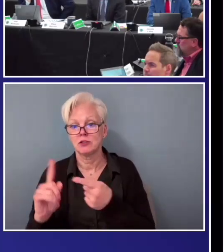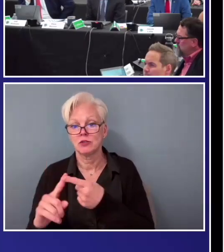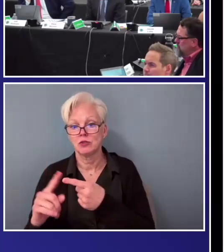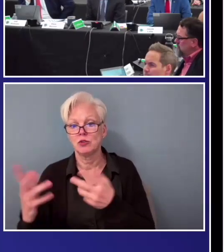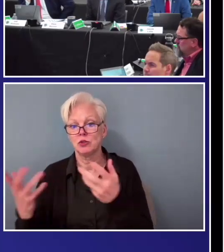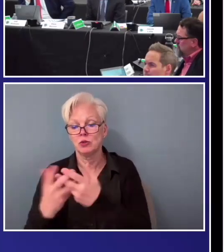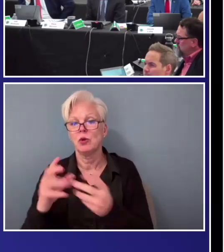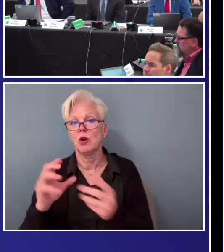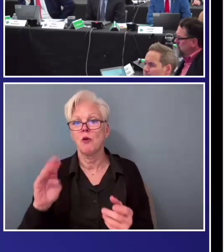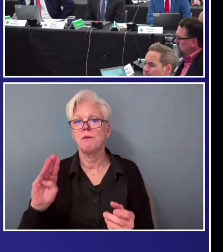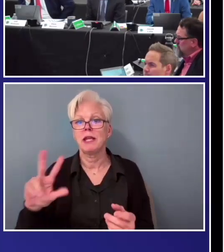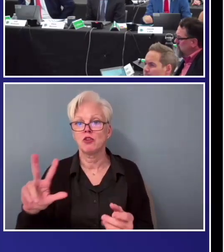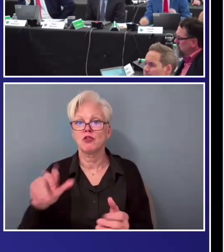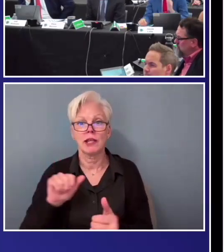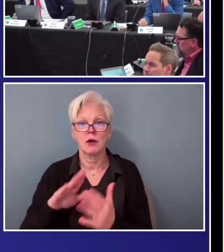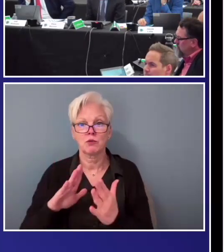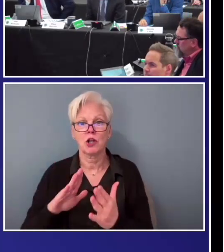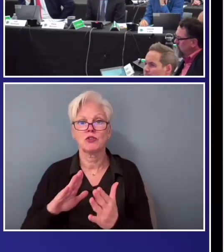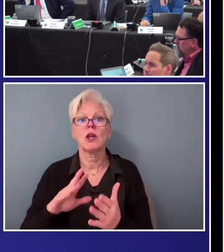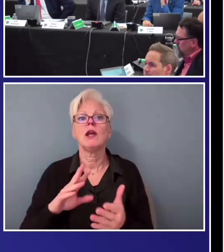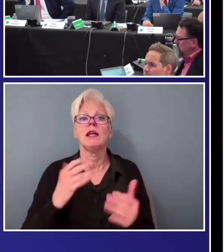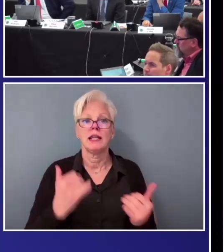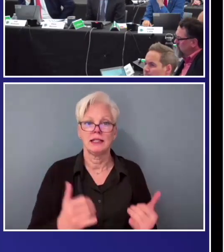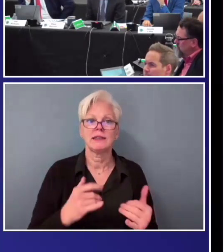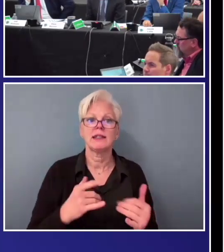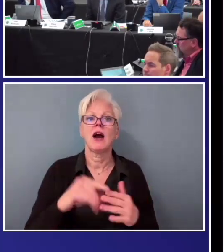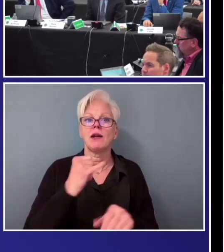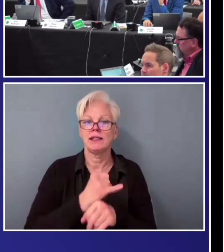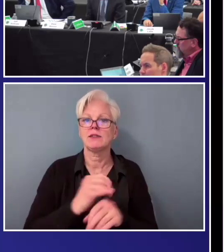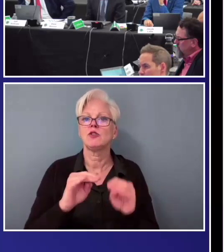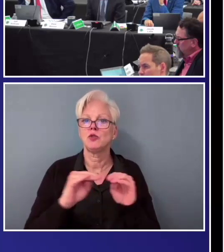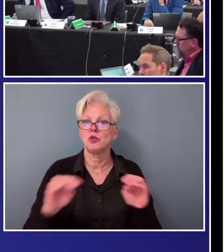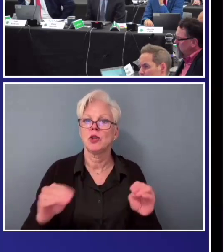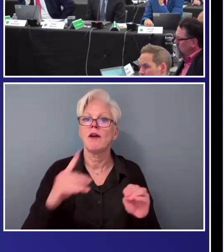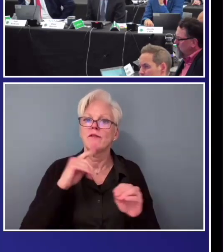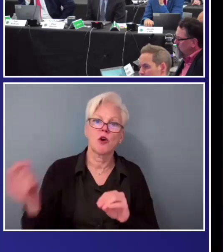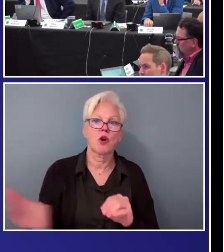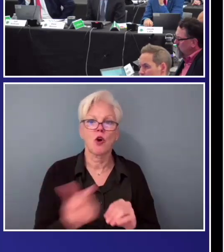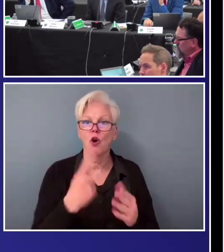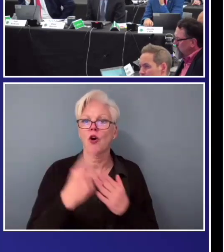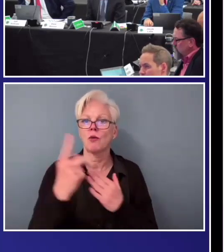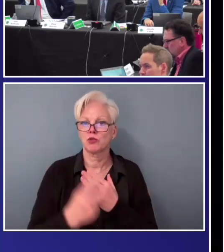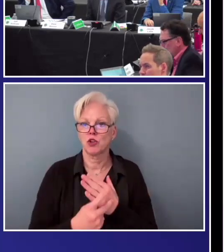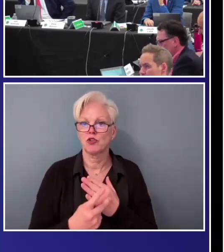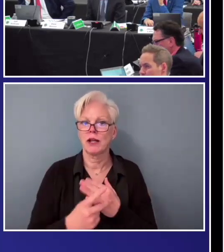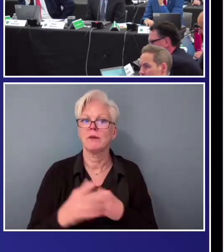OB3 approach, it is done at the institution level for all programs at the institution.